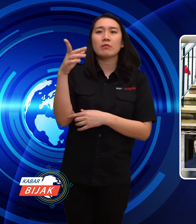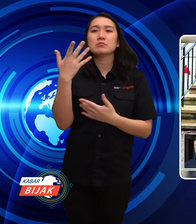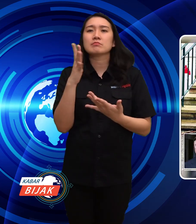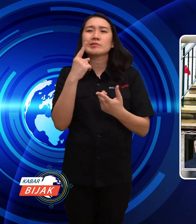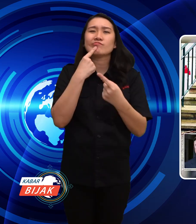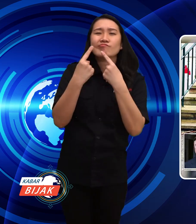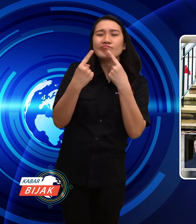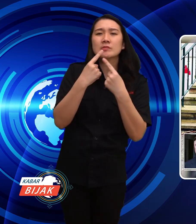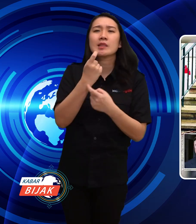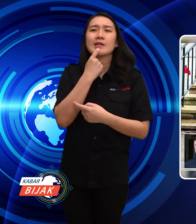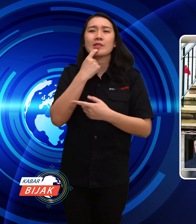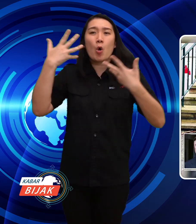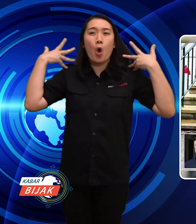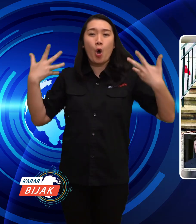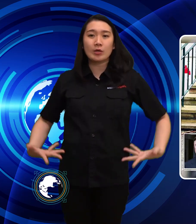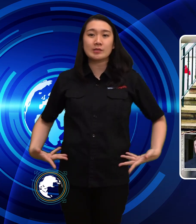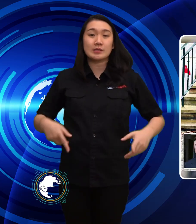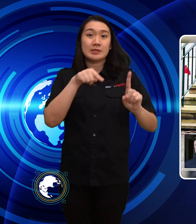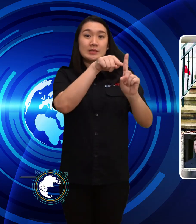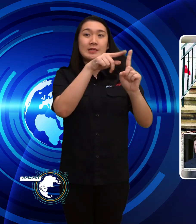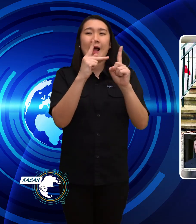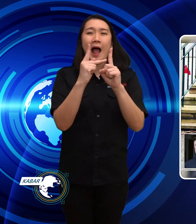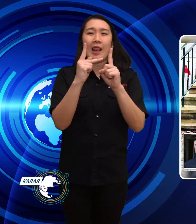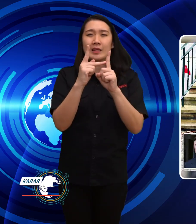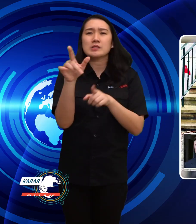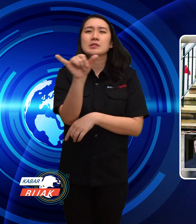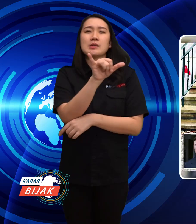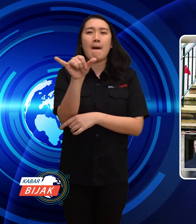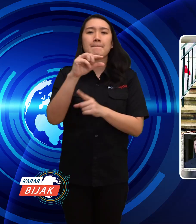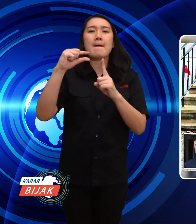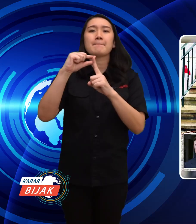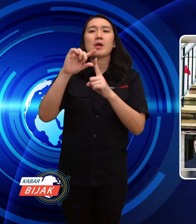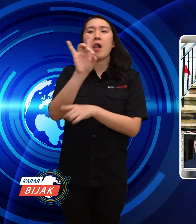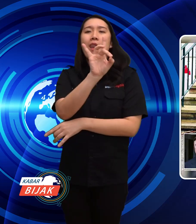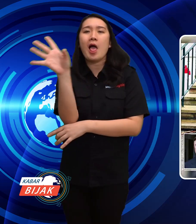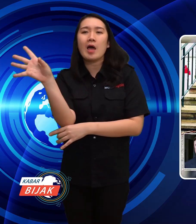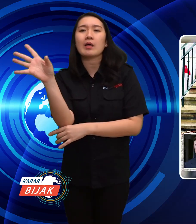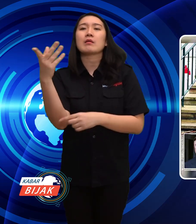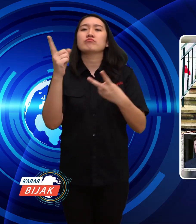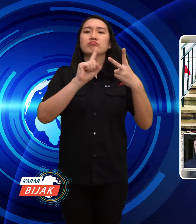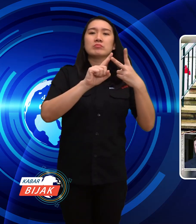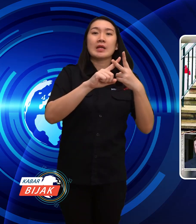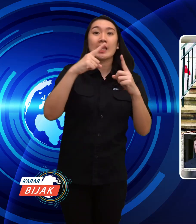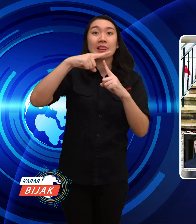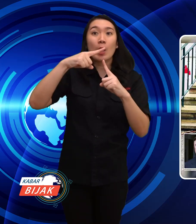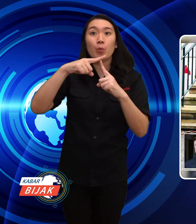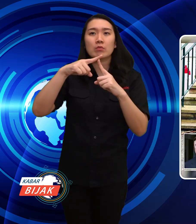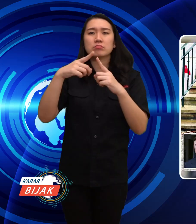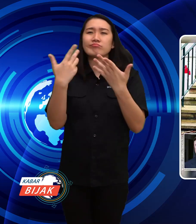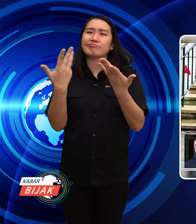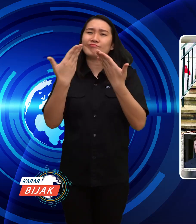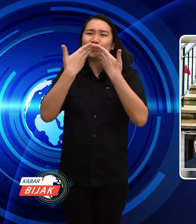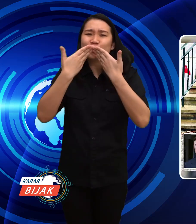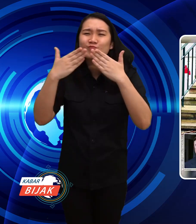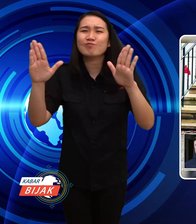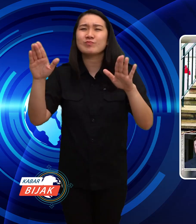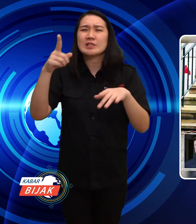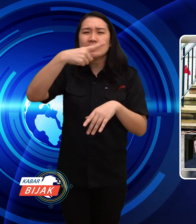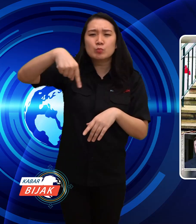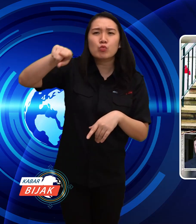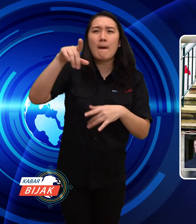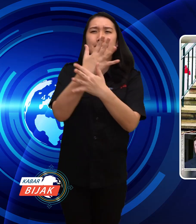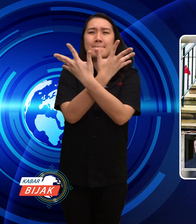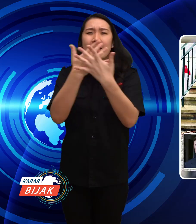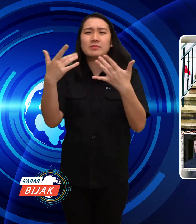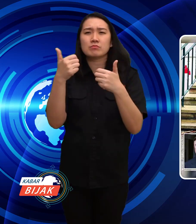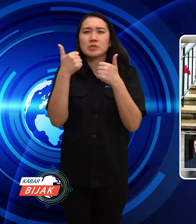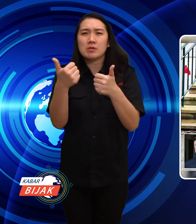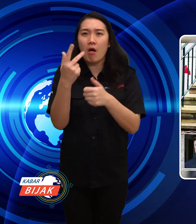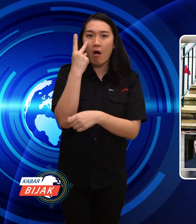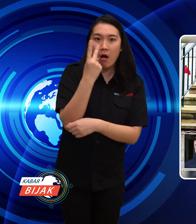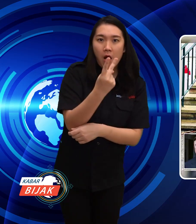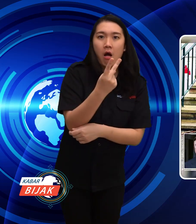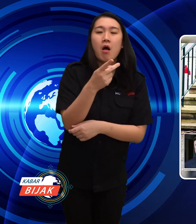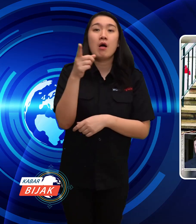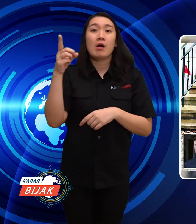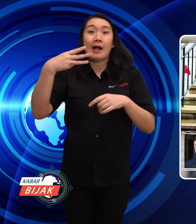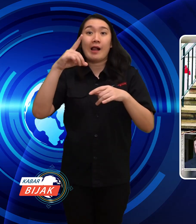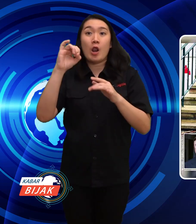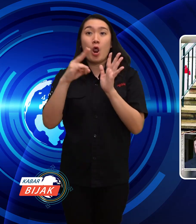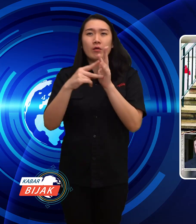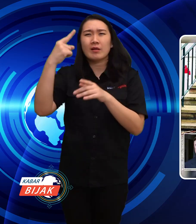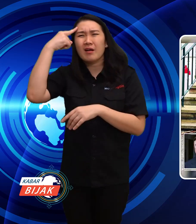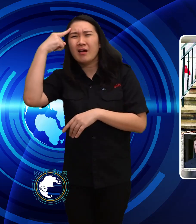Then, Elon discussed Halli's condition with the party other on the open tweet for the public to see.